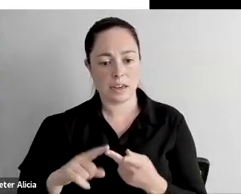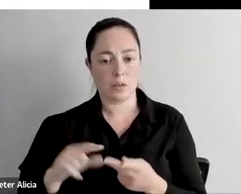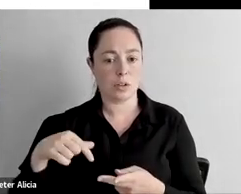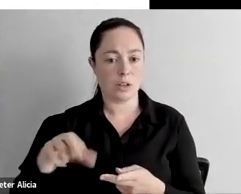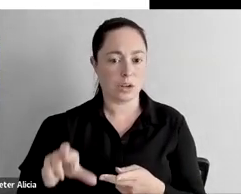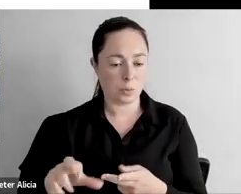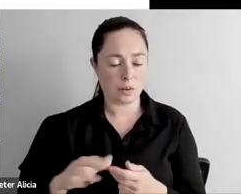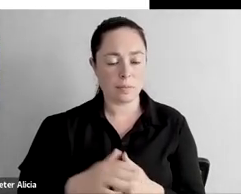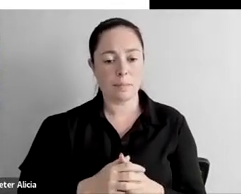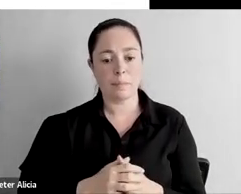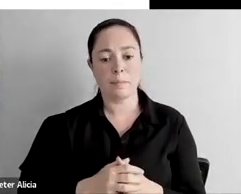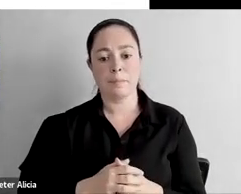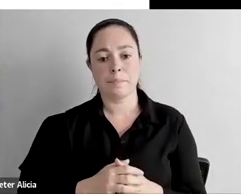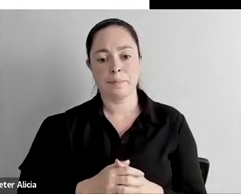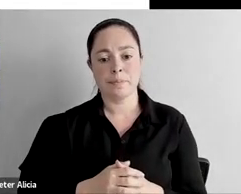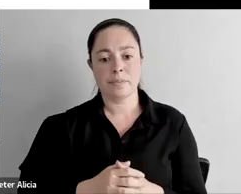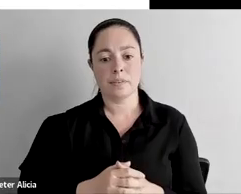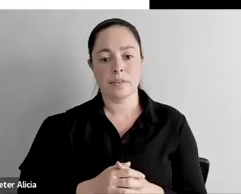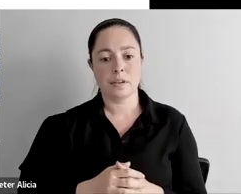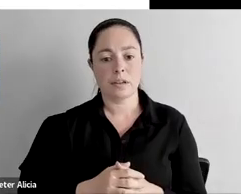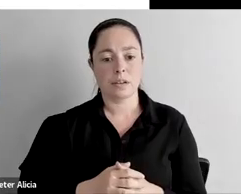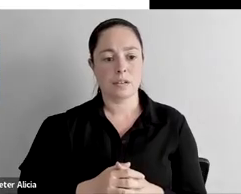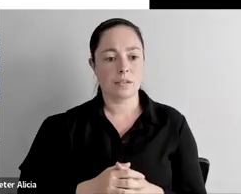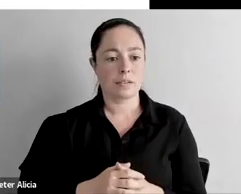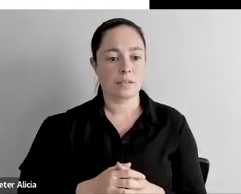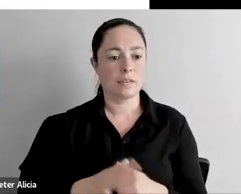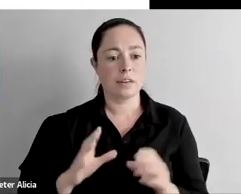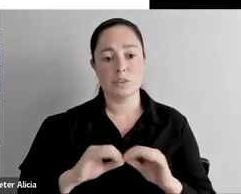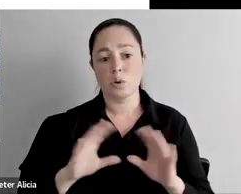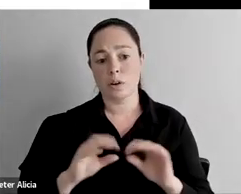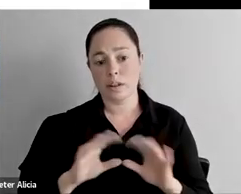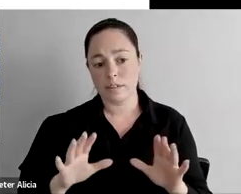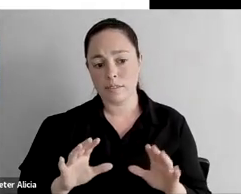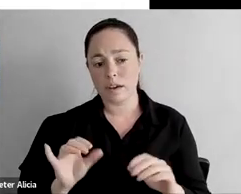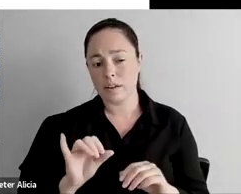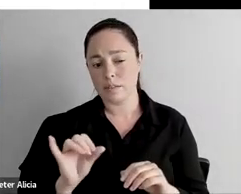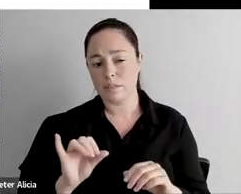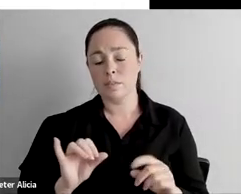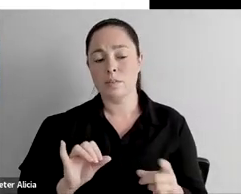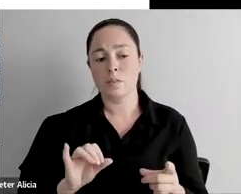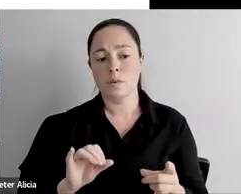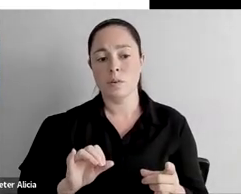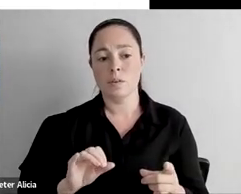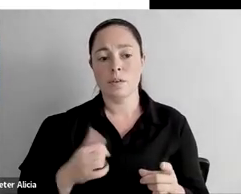also want to clarify that we have noted all of your